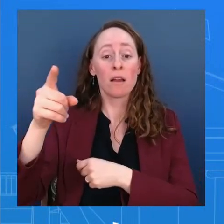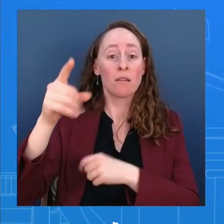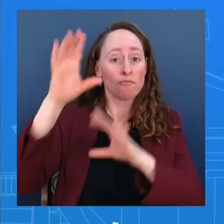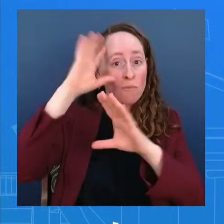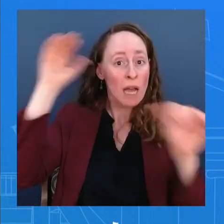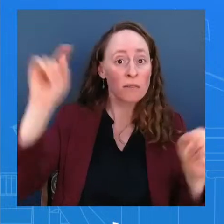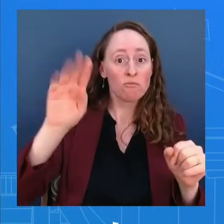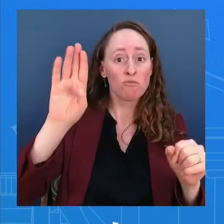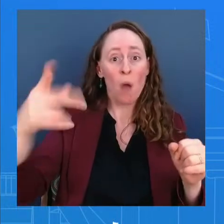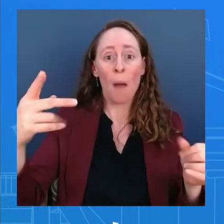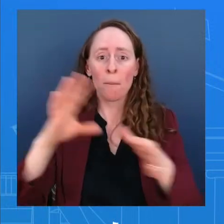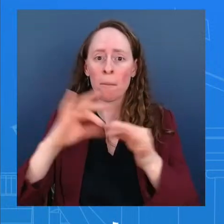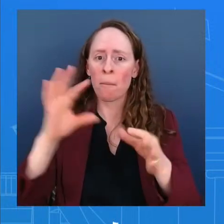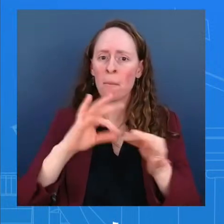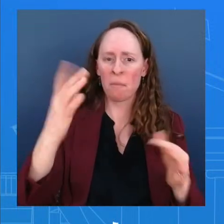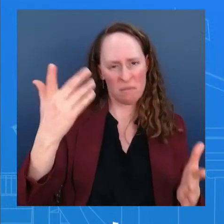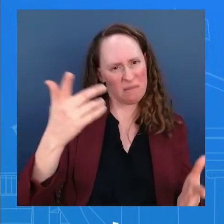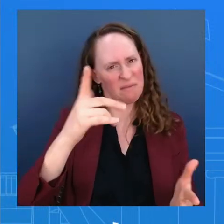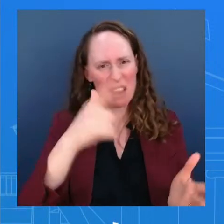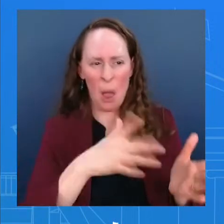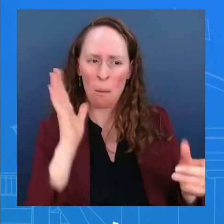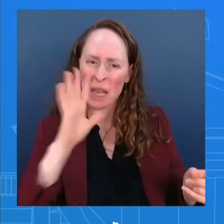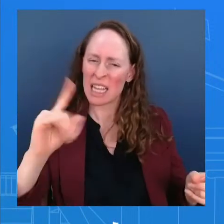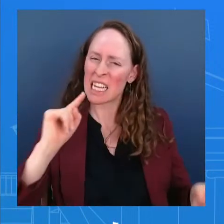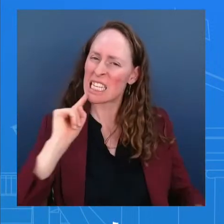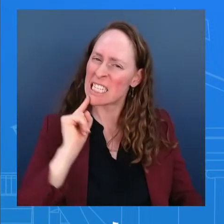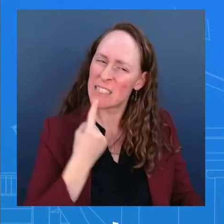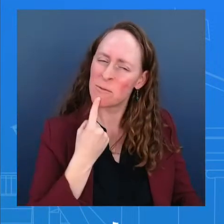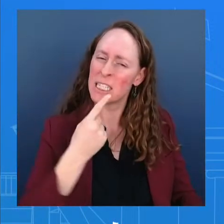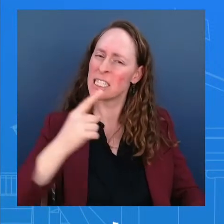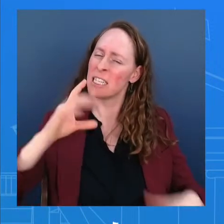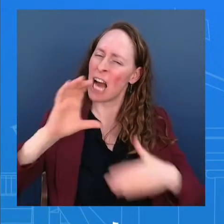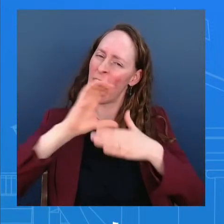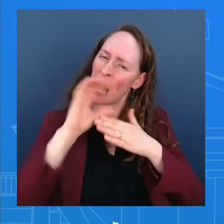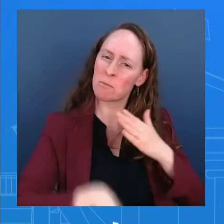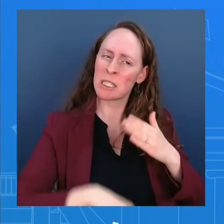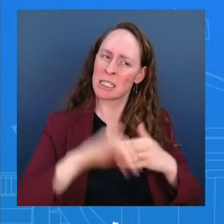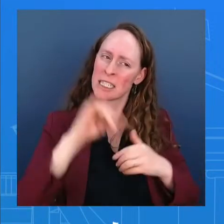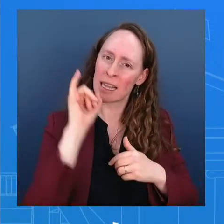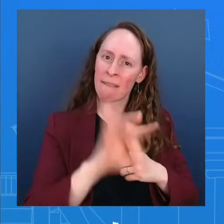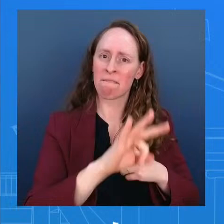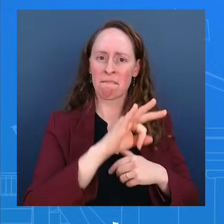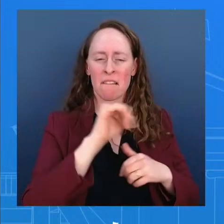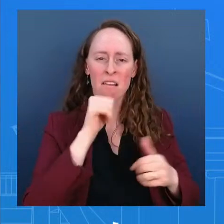all hell breaking loose, and so forth. One -- one thing I would observe is that if you’re Hamas,